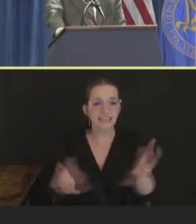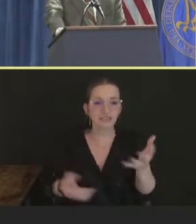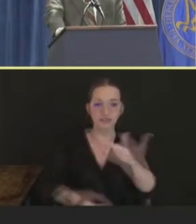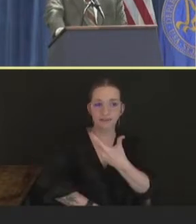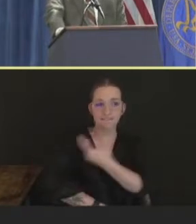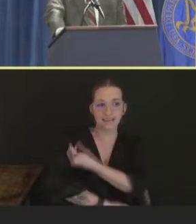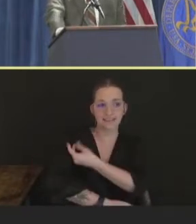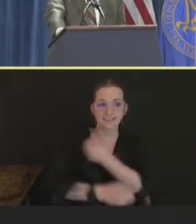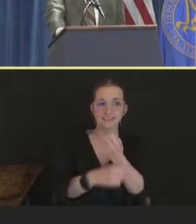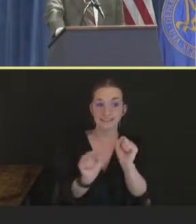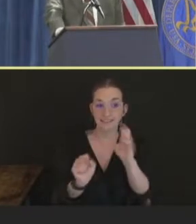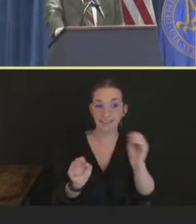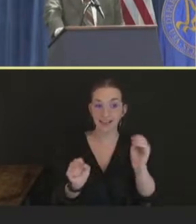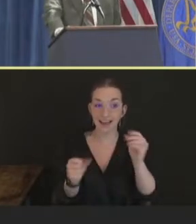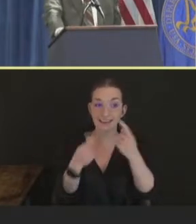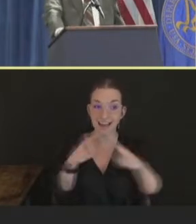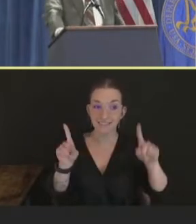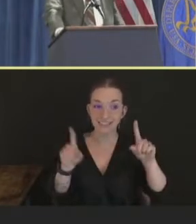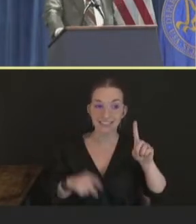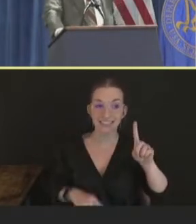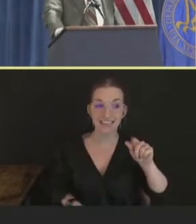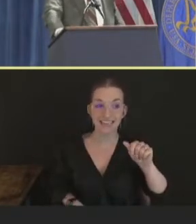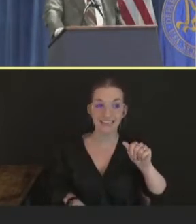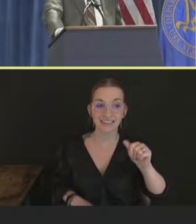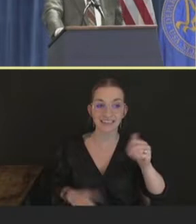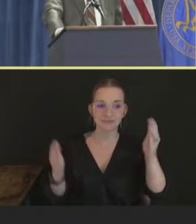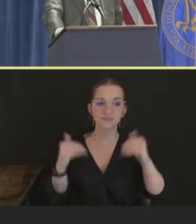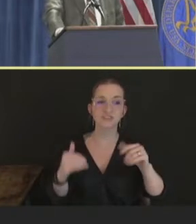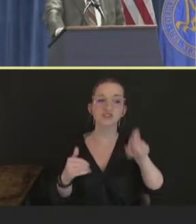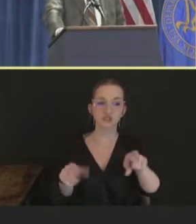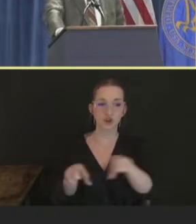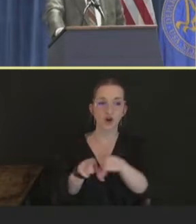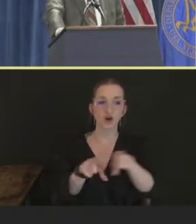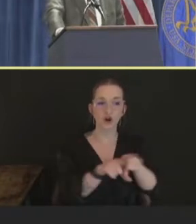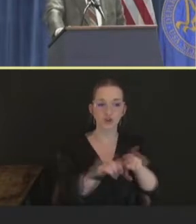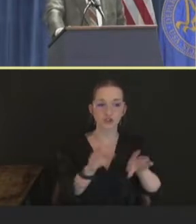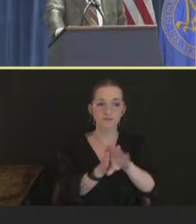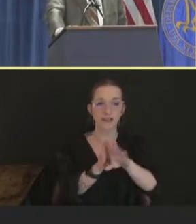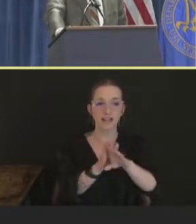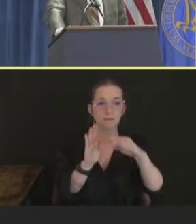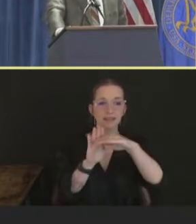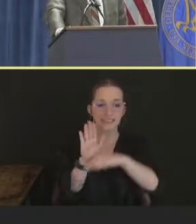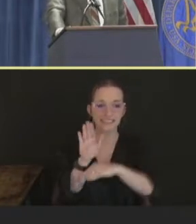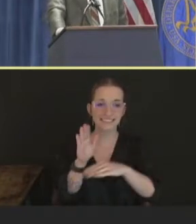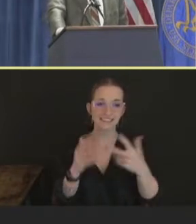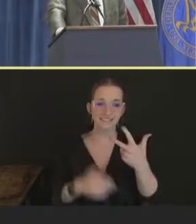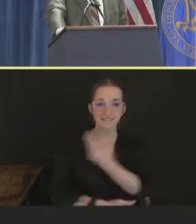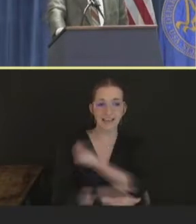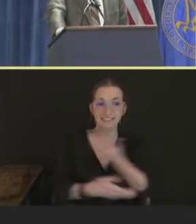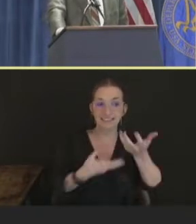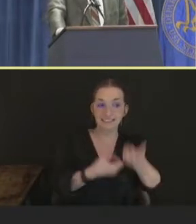HHS should also develop a list of the vaccine confidence information and education activities